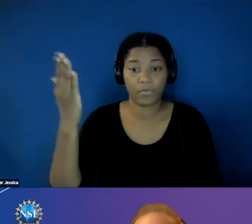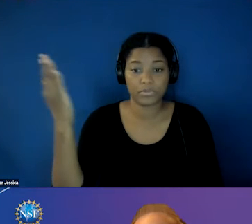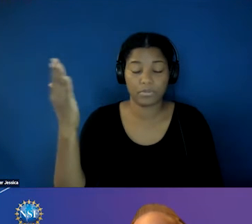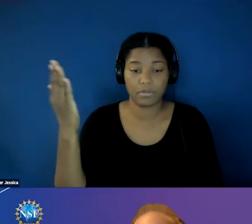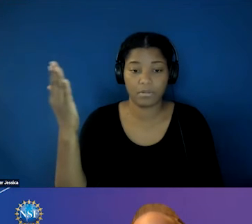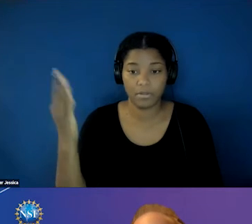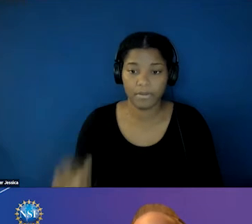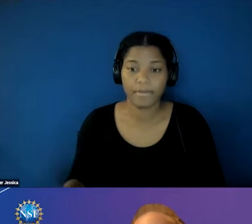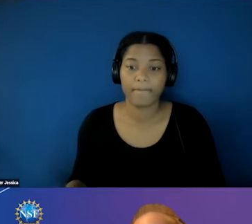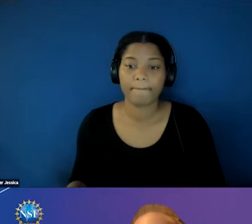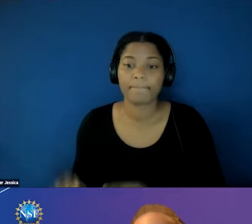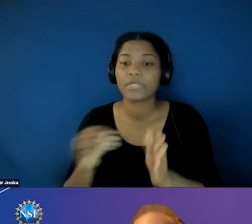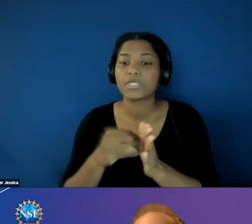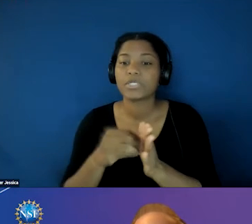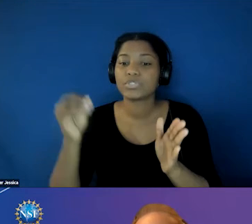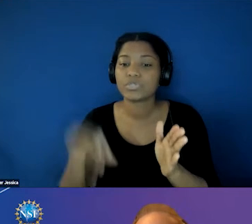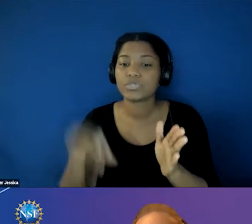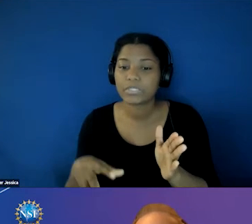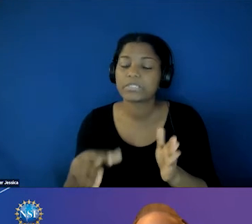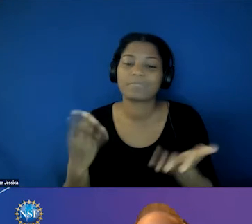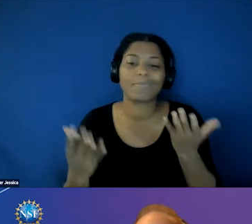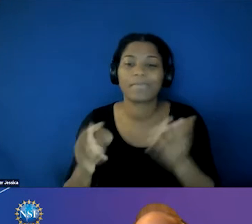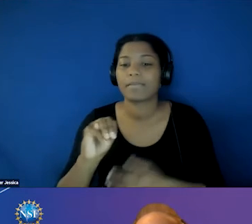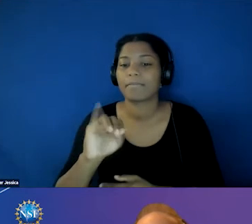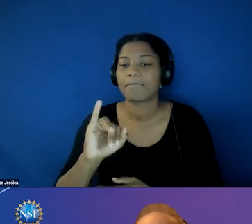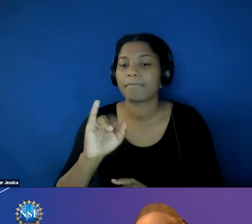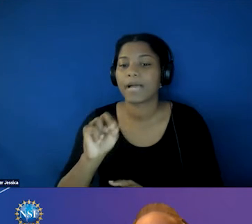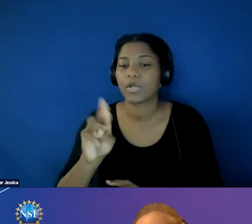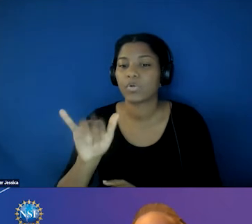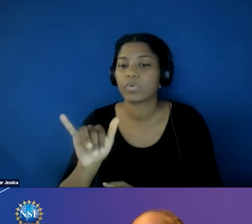Having students that are underrepresented minorities, some of the,